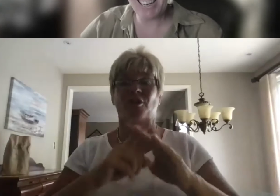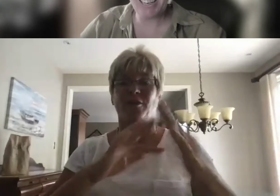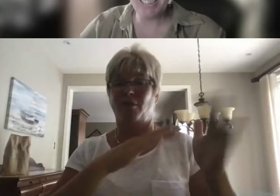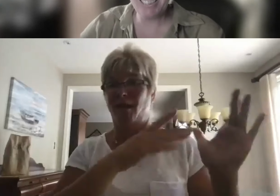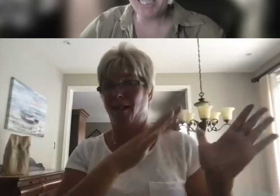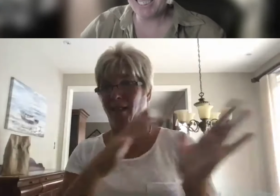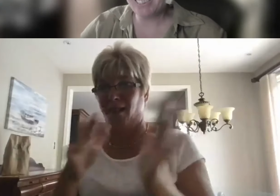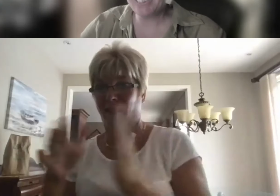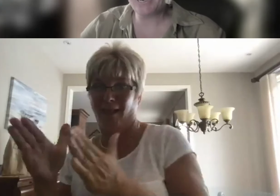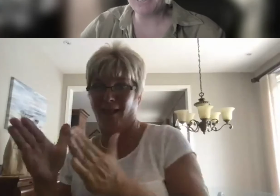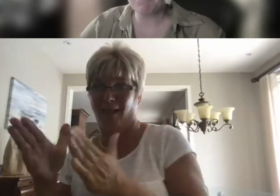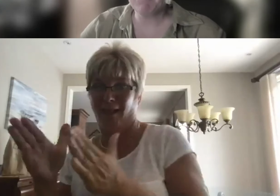Jutta Treviranus: Yeah, I know.